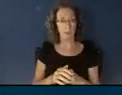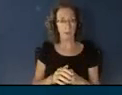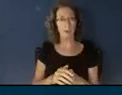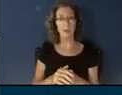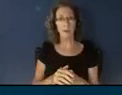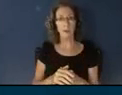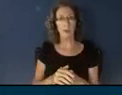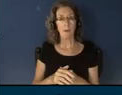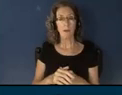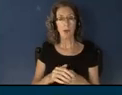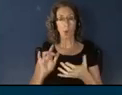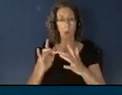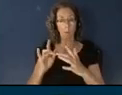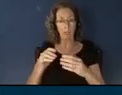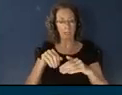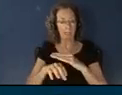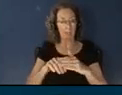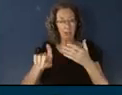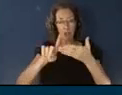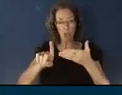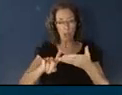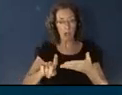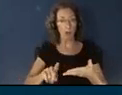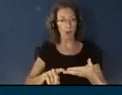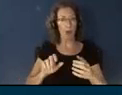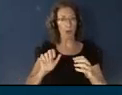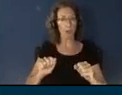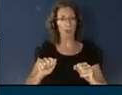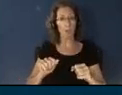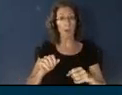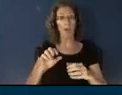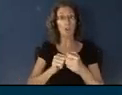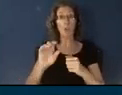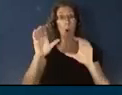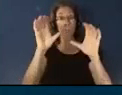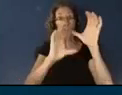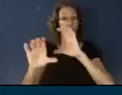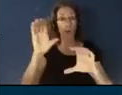website accessibility checker that you can put into your browser and check it for accessibility,